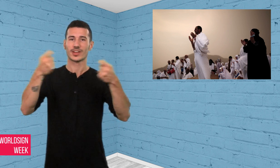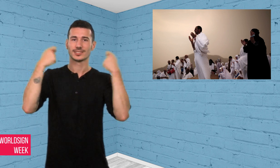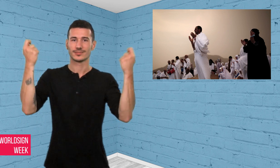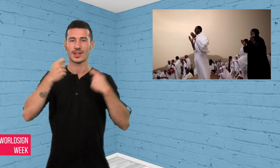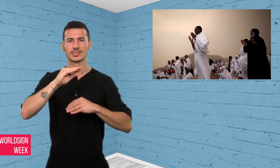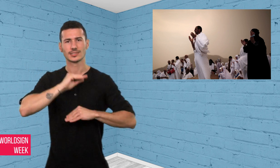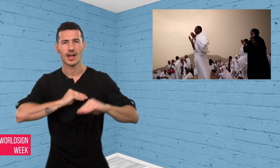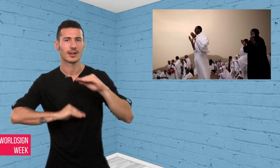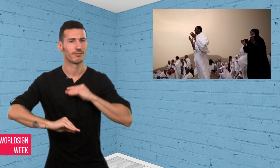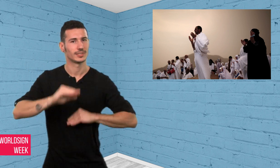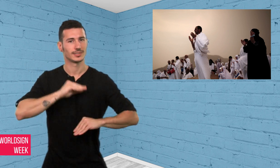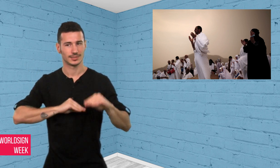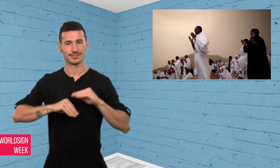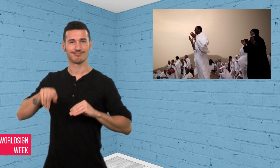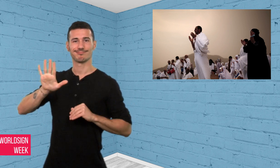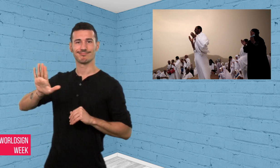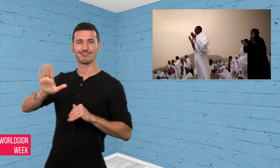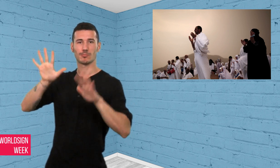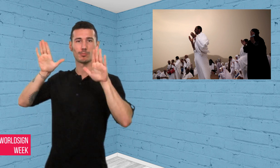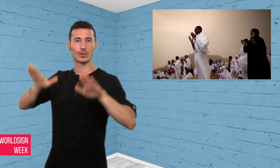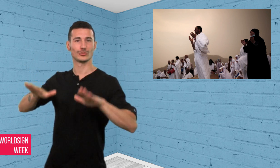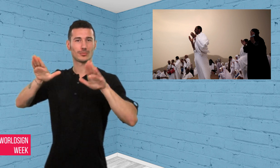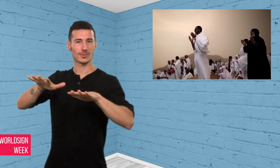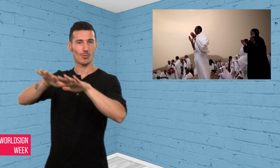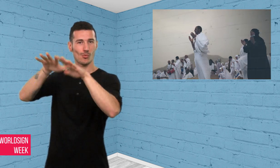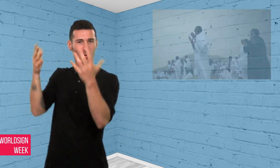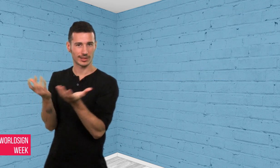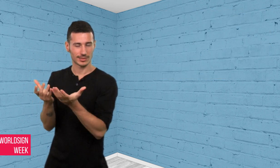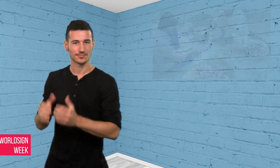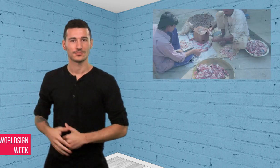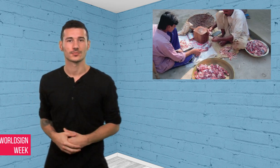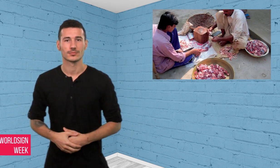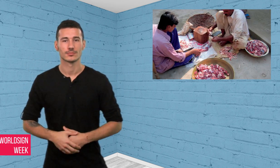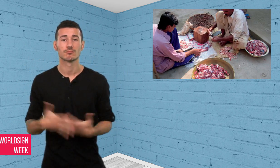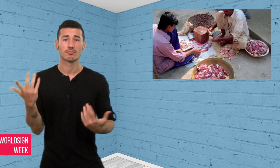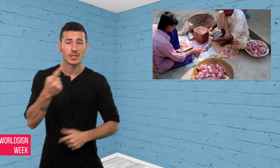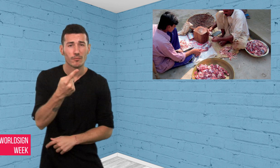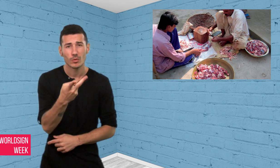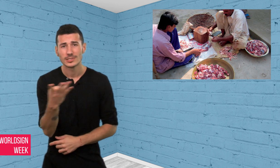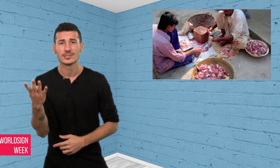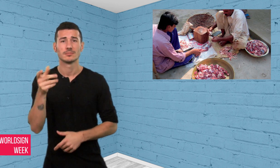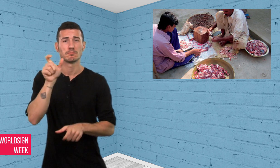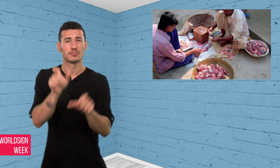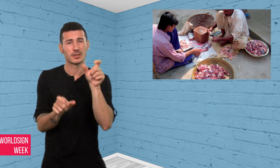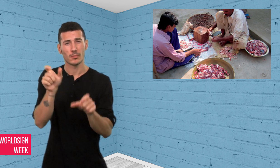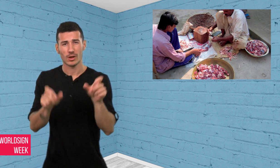or the ‘Festival of Sacrifice’ for Muslims worldwide.